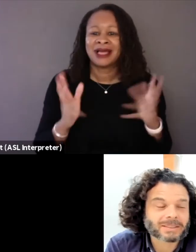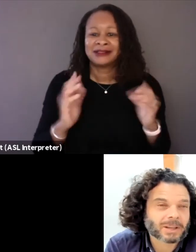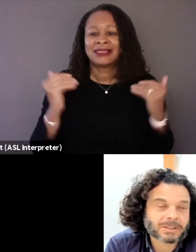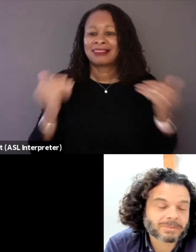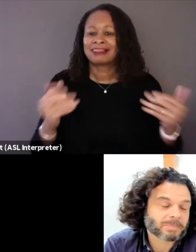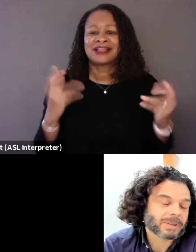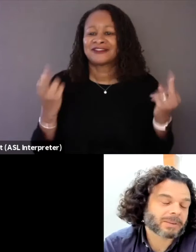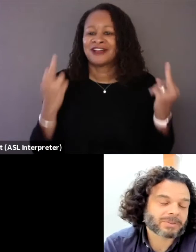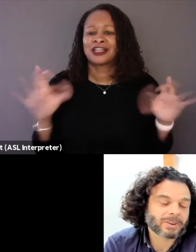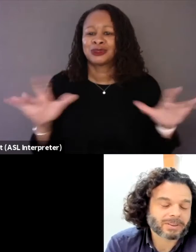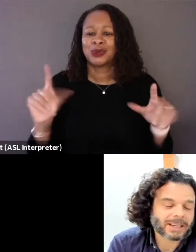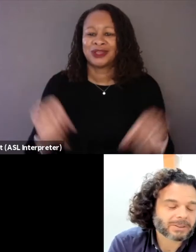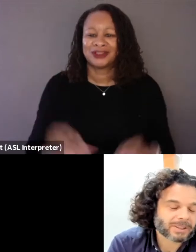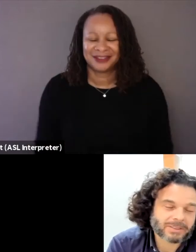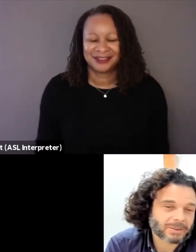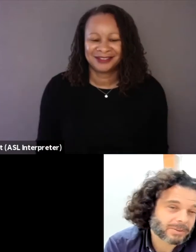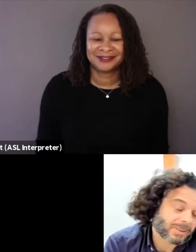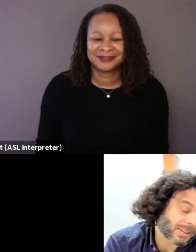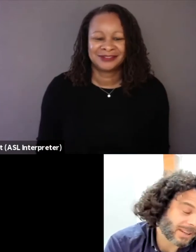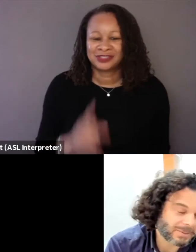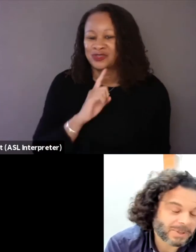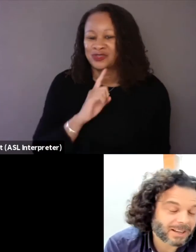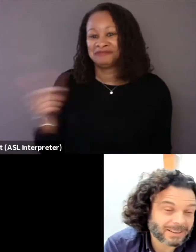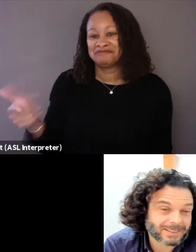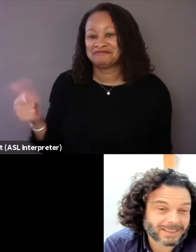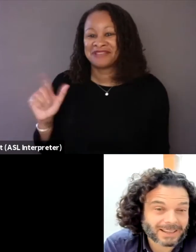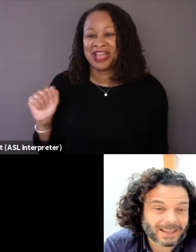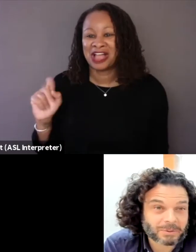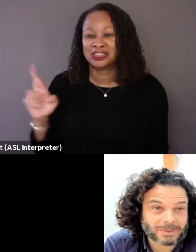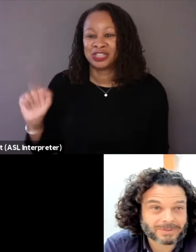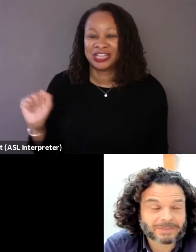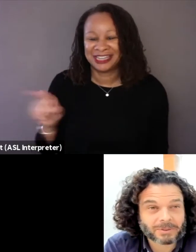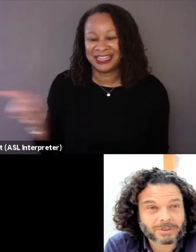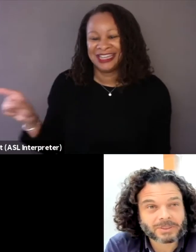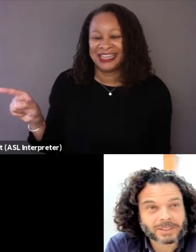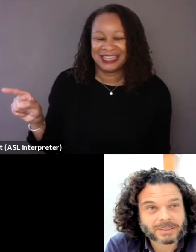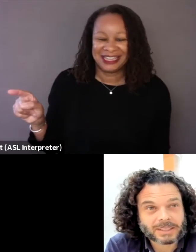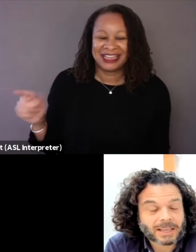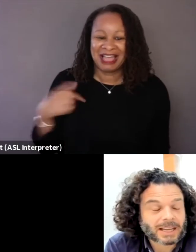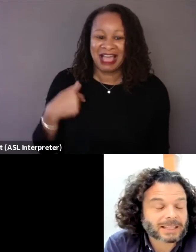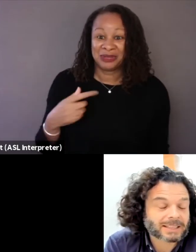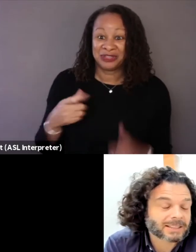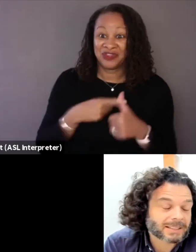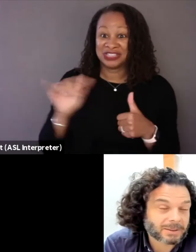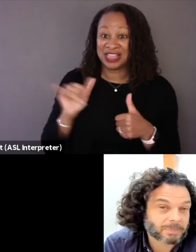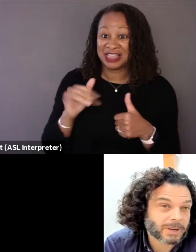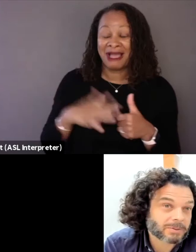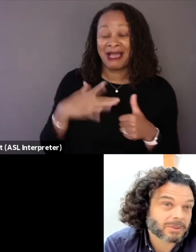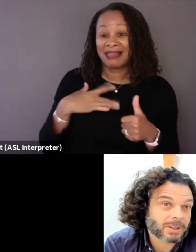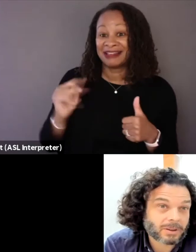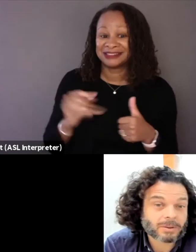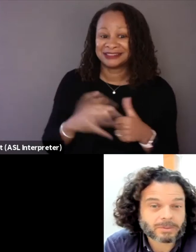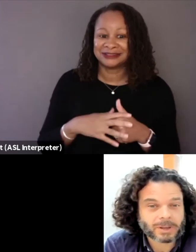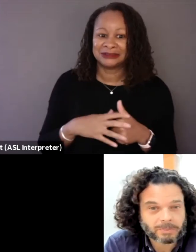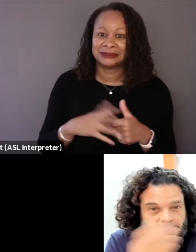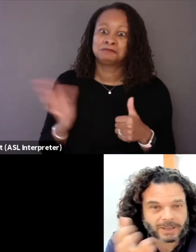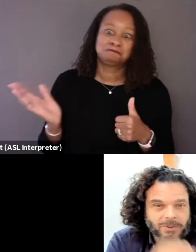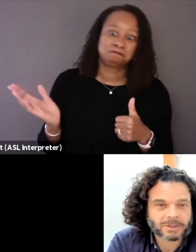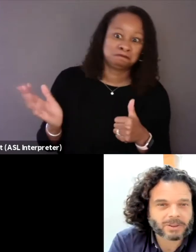I mean, it was all Andrea. So I was like, I'll be honest. Like I was at first, like I liked it now, but I was like, oh, you know, I'm saying what your saying,